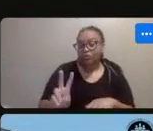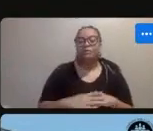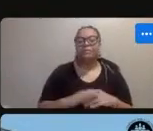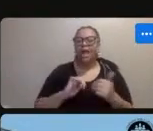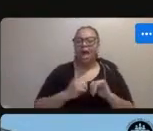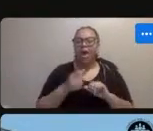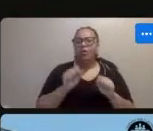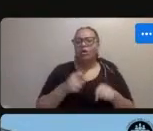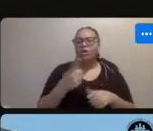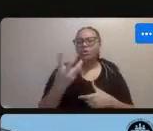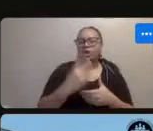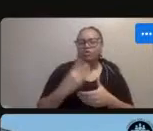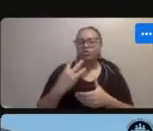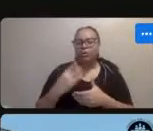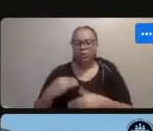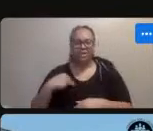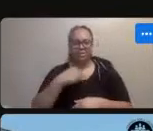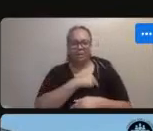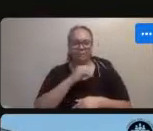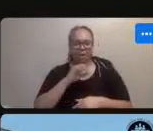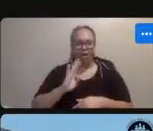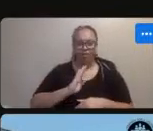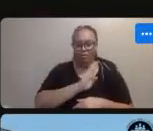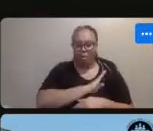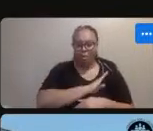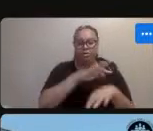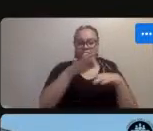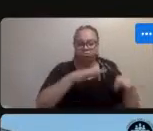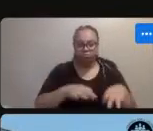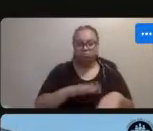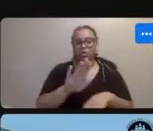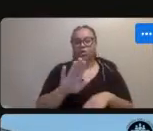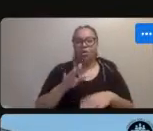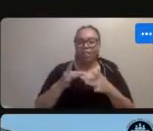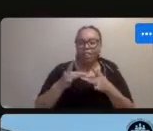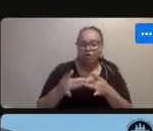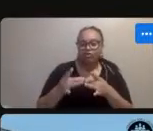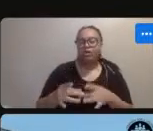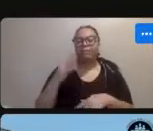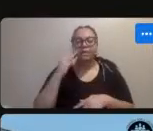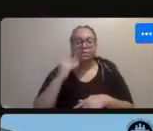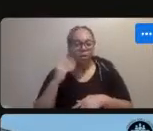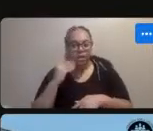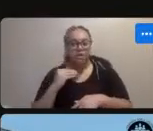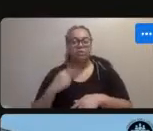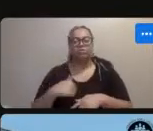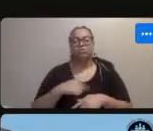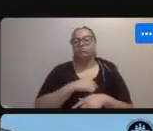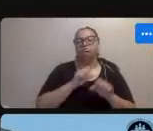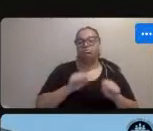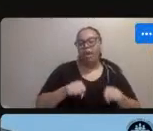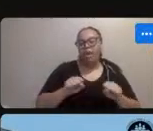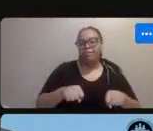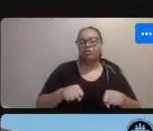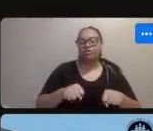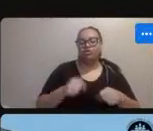TO ADIT STANDARDS. QUESTION NUMBER TWO SHARE HOW